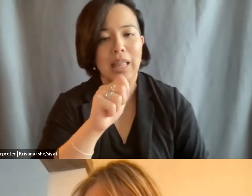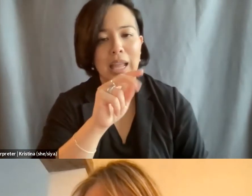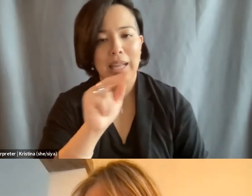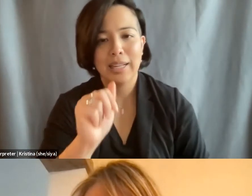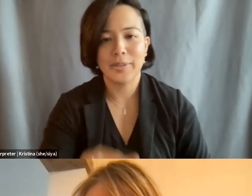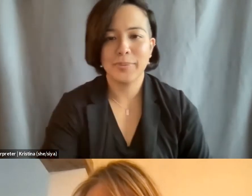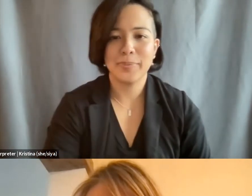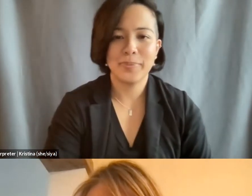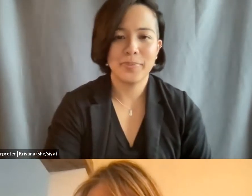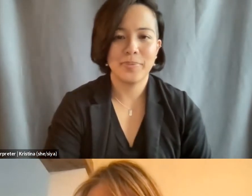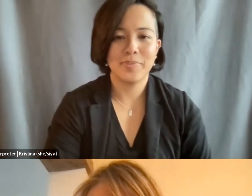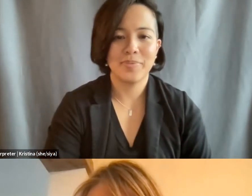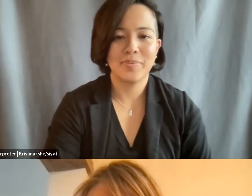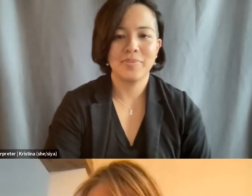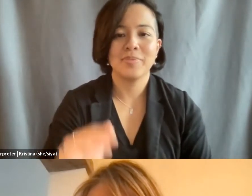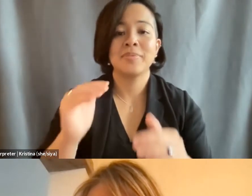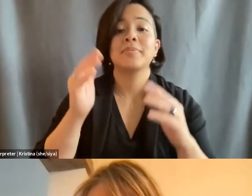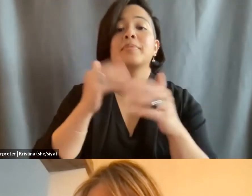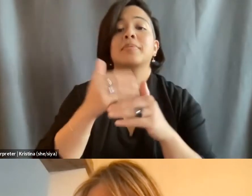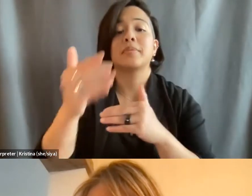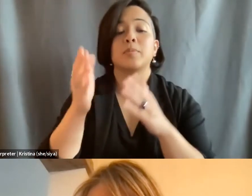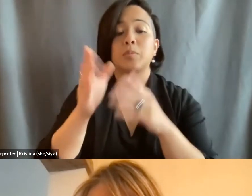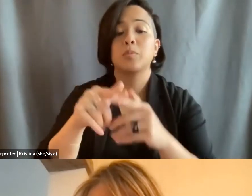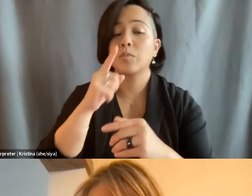Next place on the planet is to respond to the question.